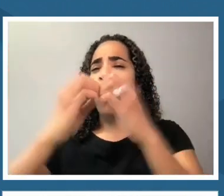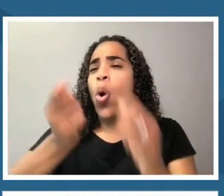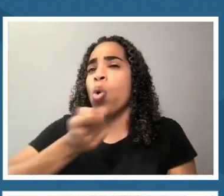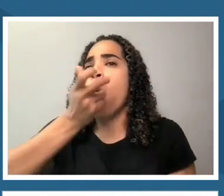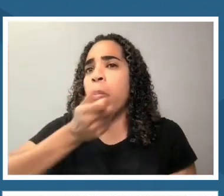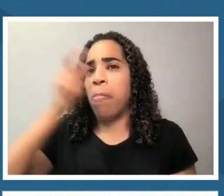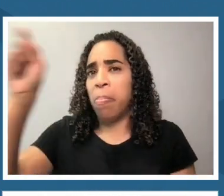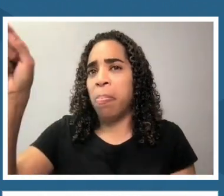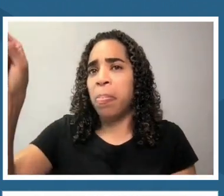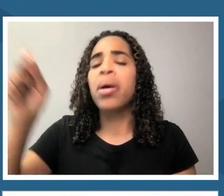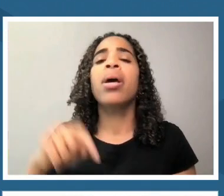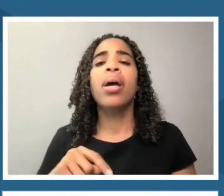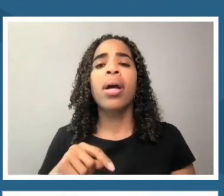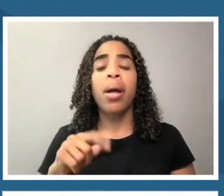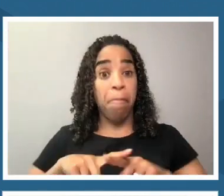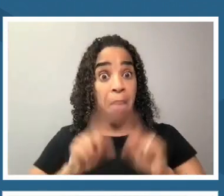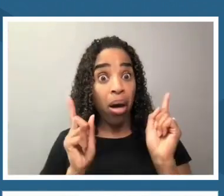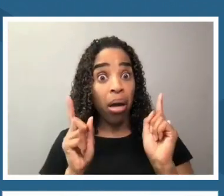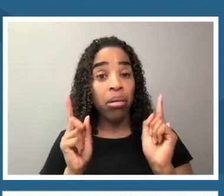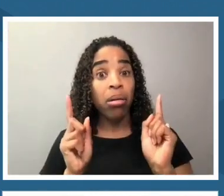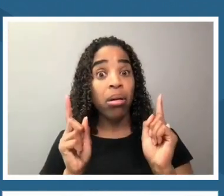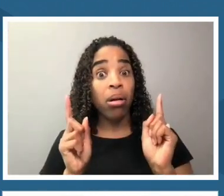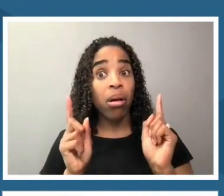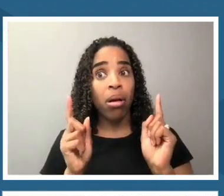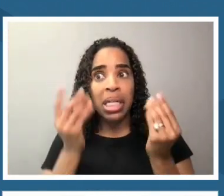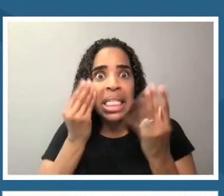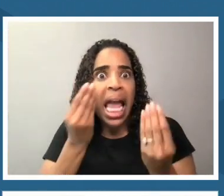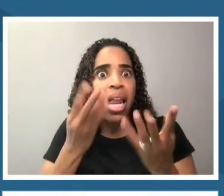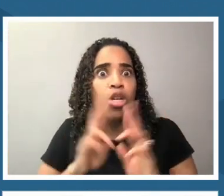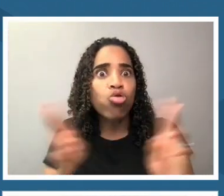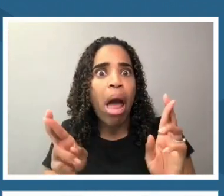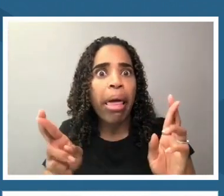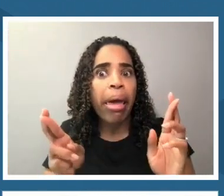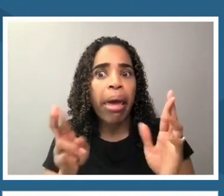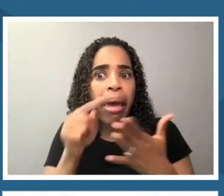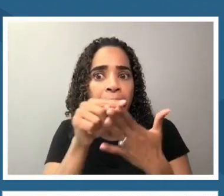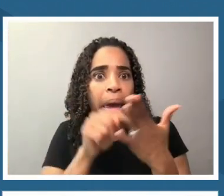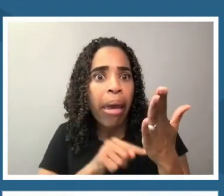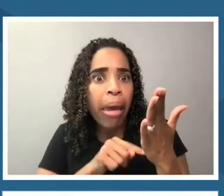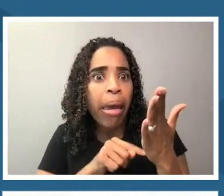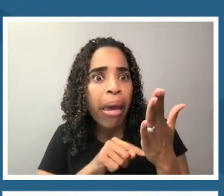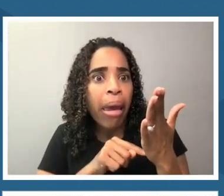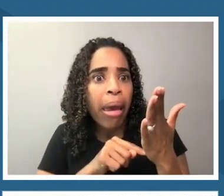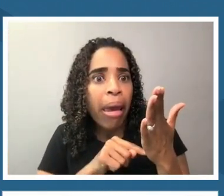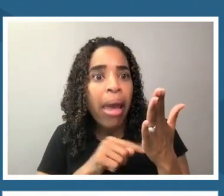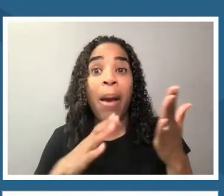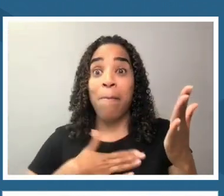um but we have data ready and as we